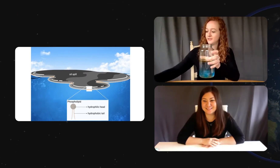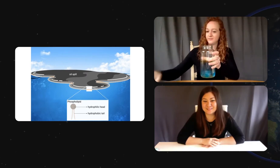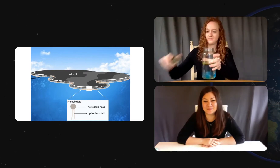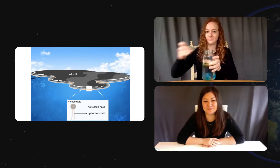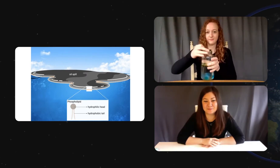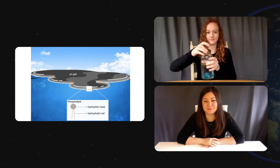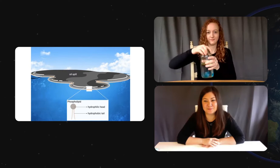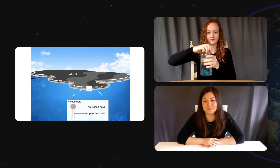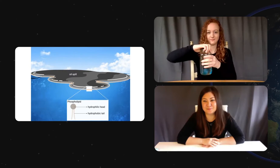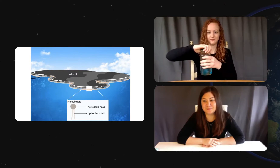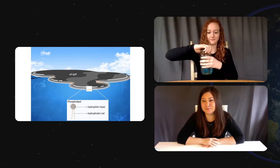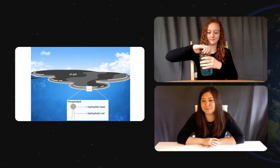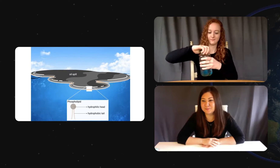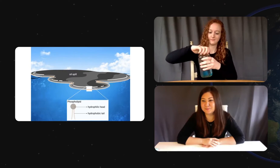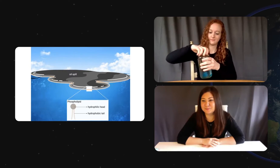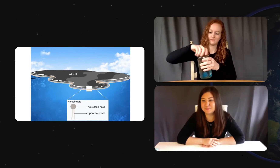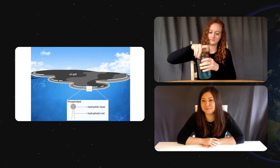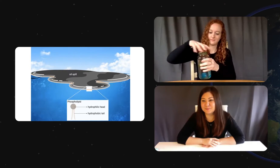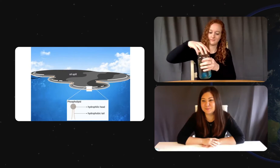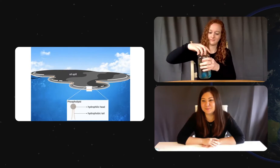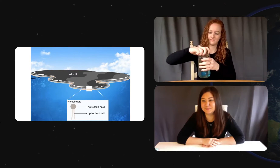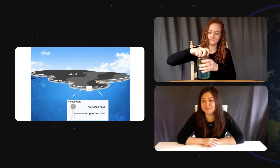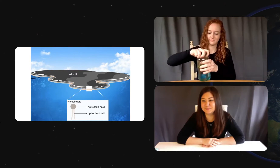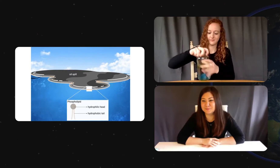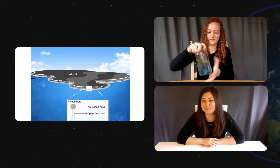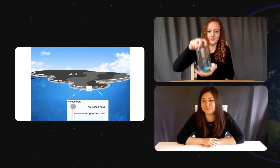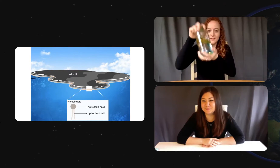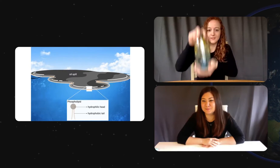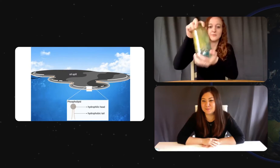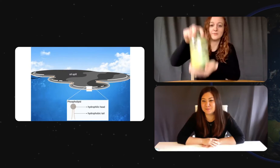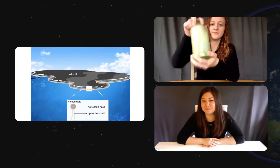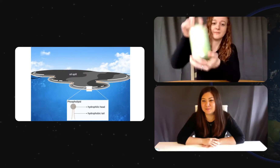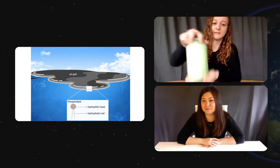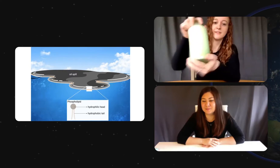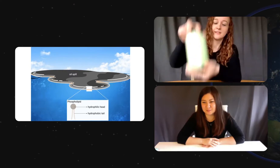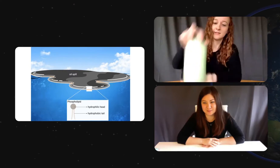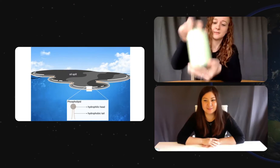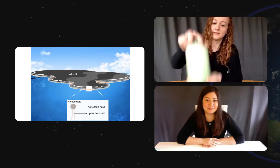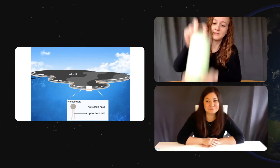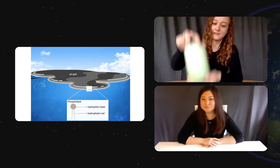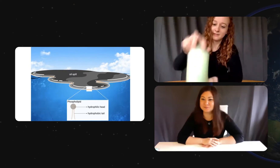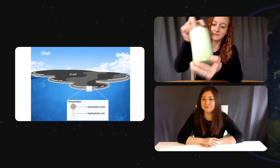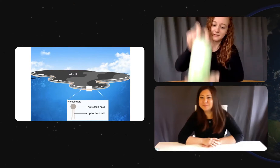Shake, shake, shake!